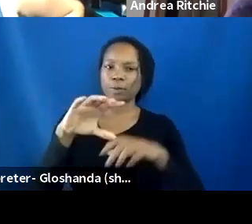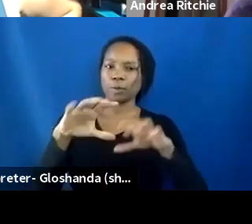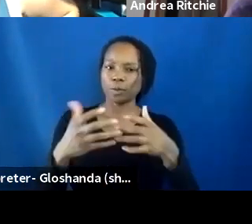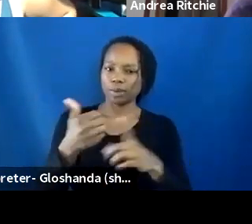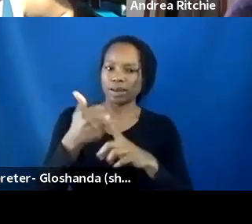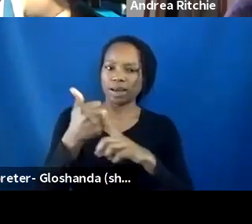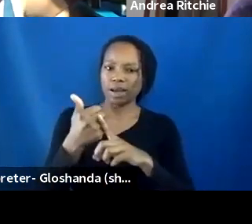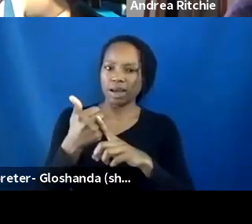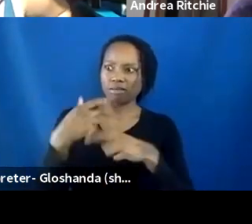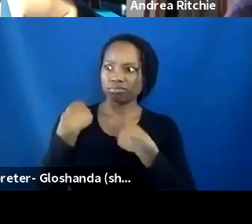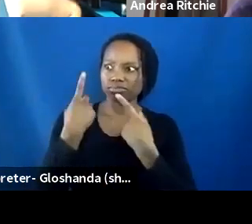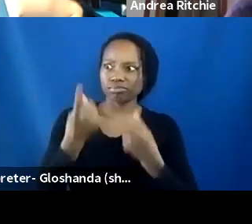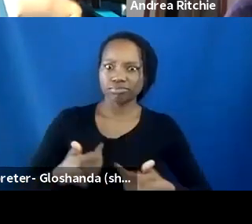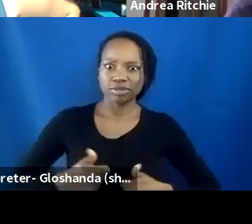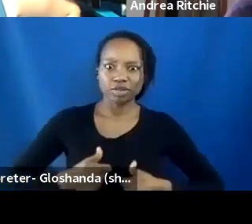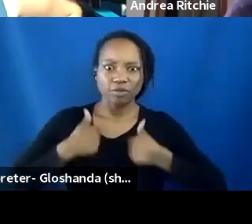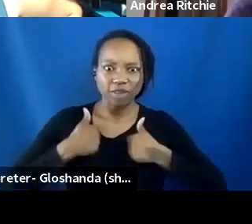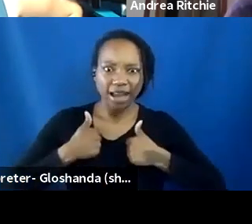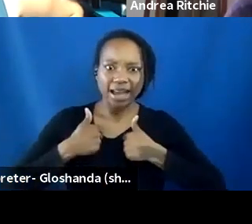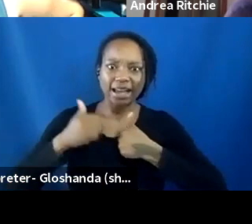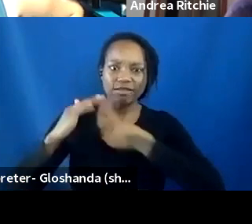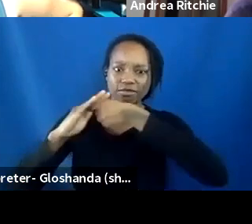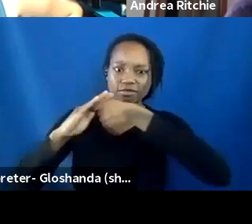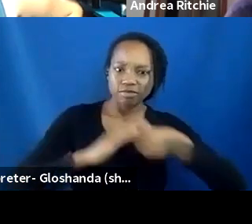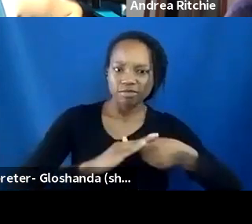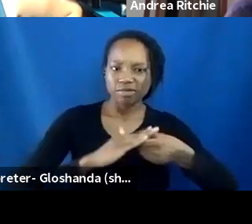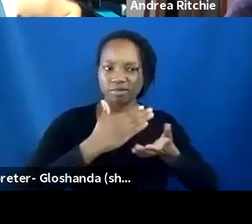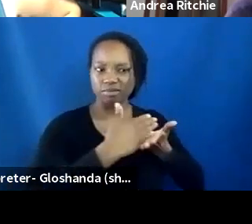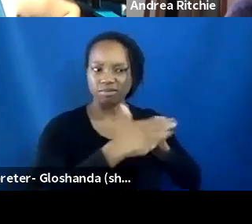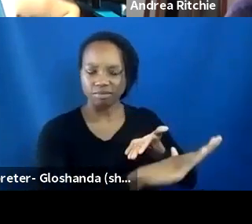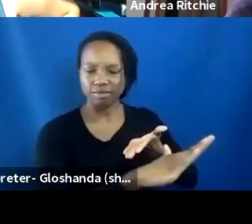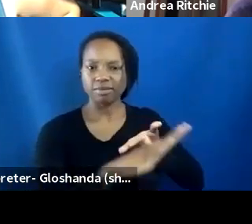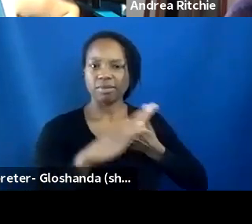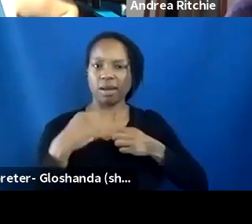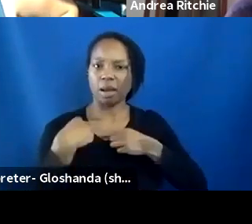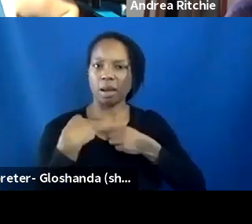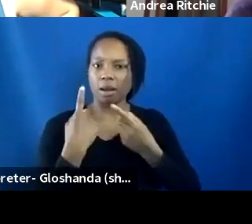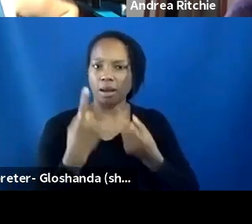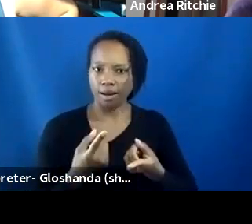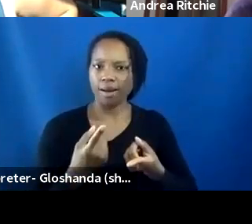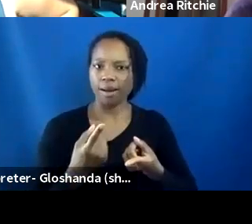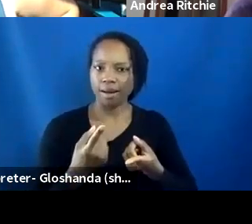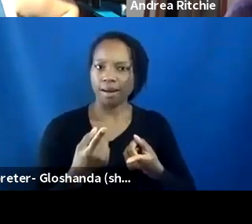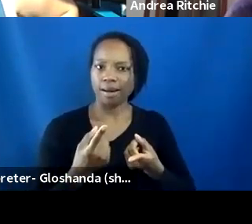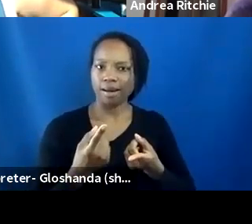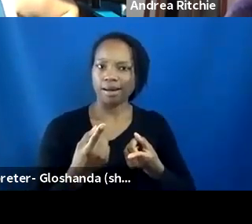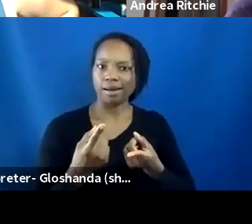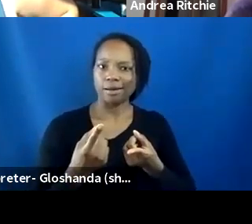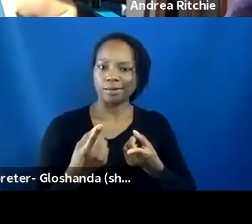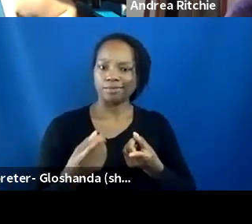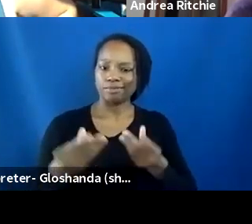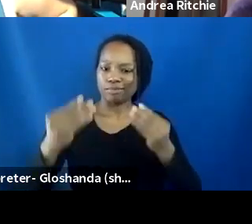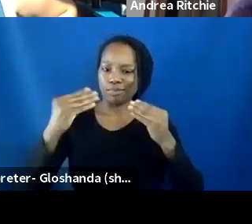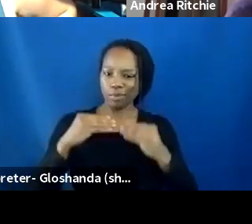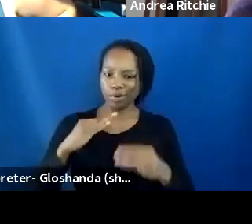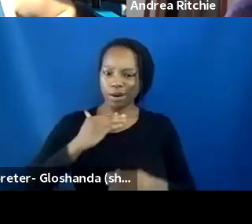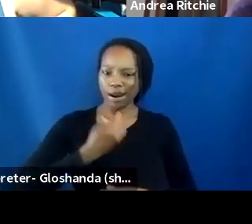the suppression, oppression that has been placed on our bodies and minds because of our differences.